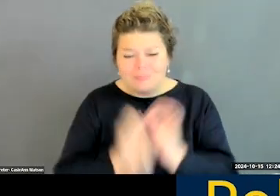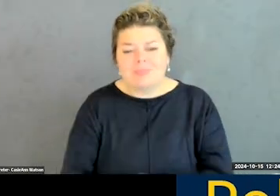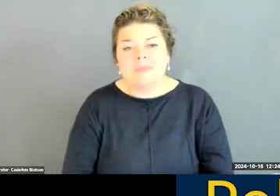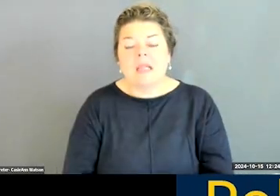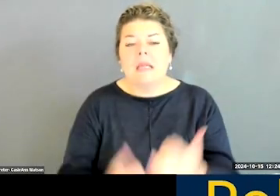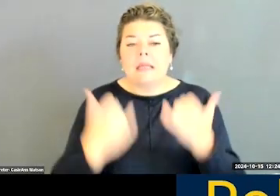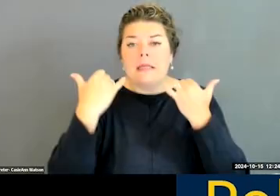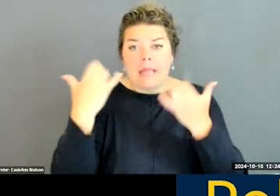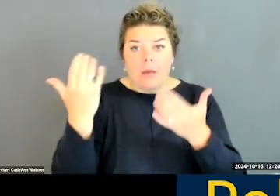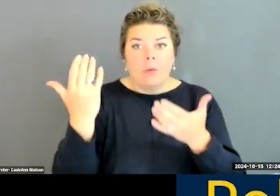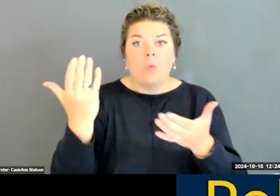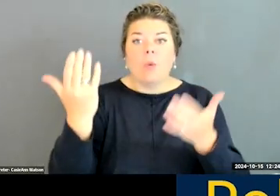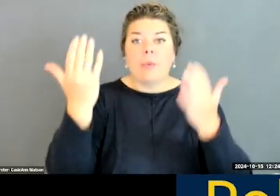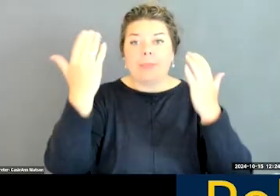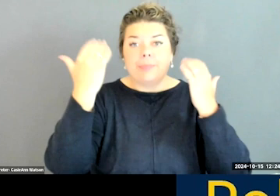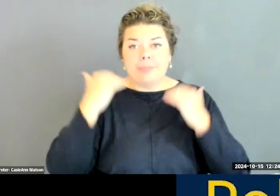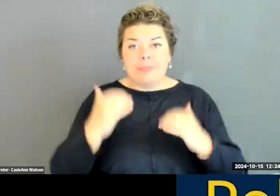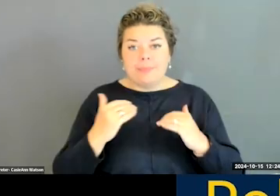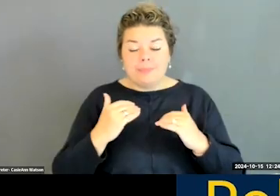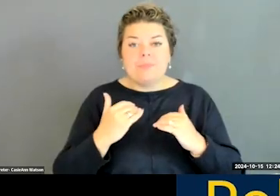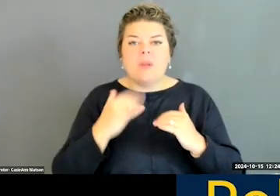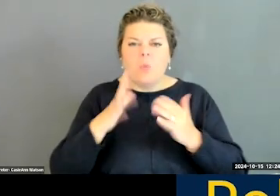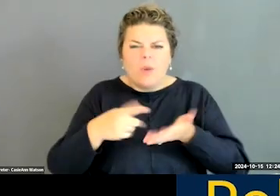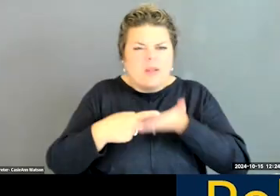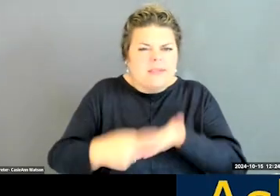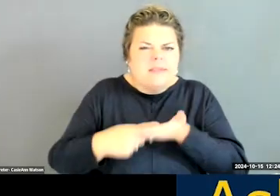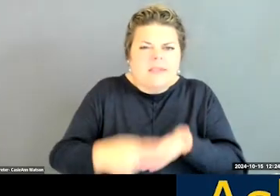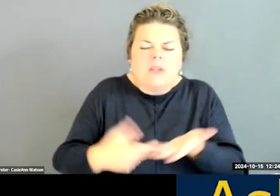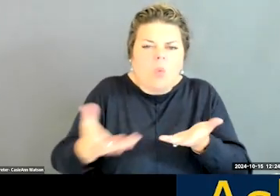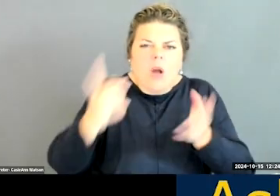So now we're just going to go through and talk about what some of these strategies are